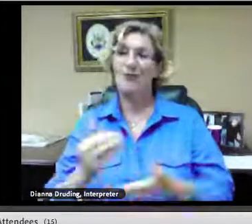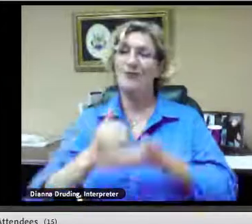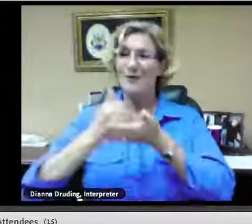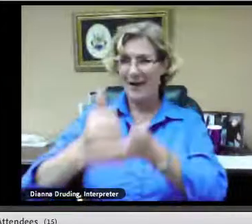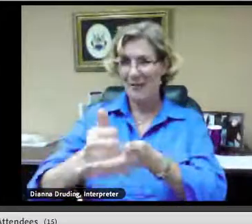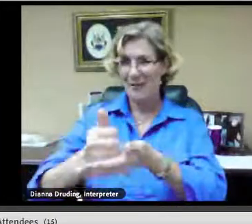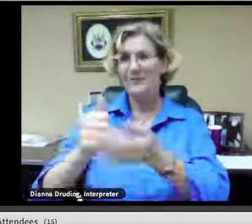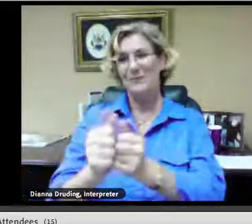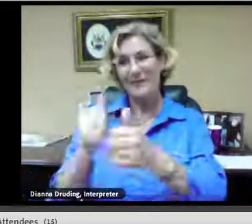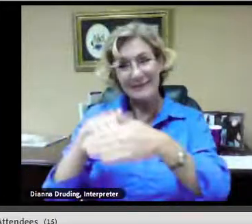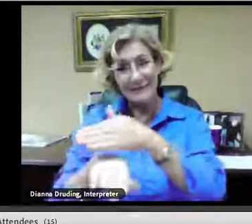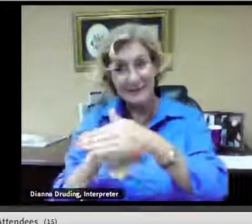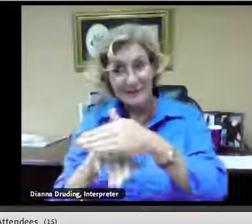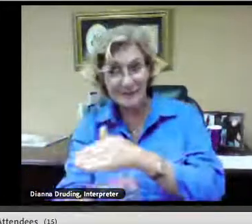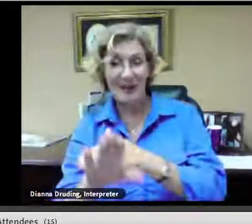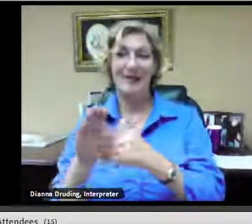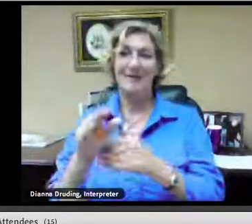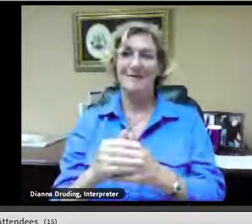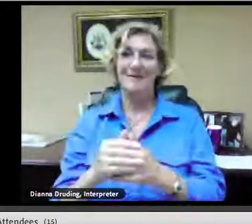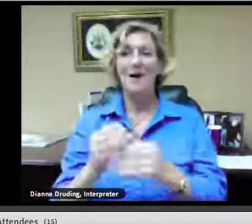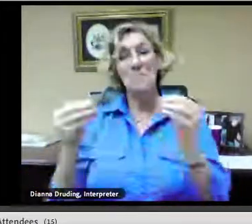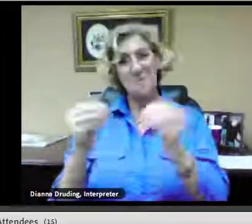on accessibility more accessible.